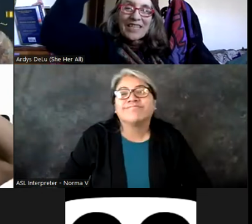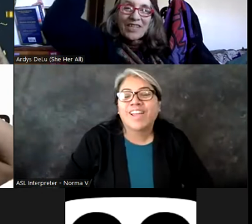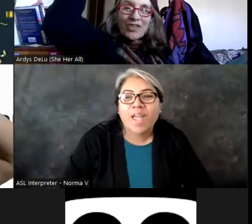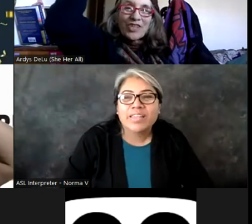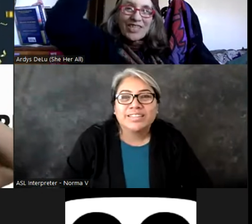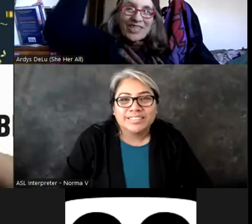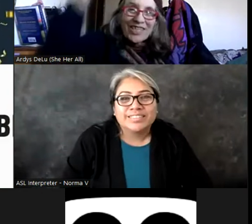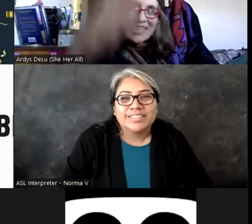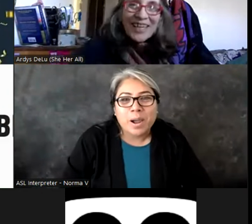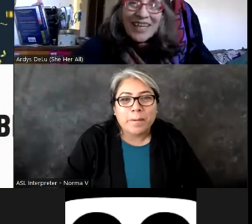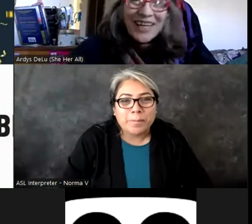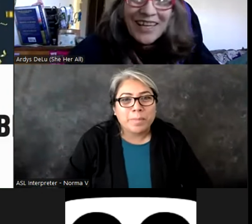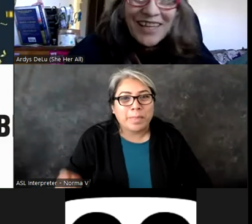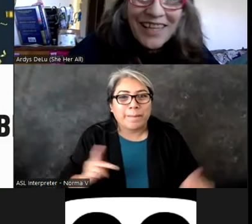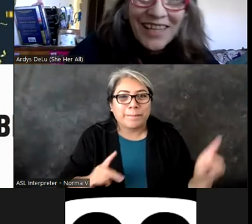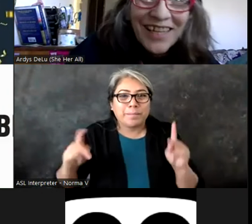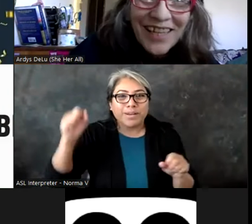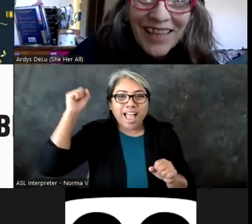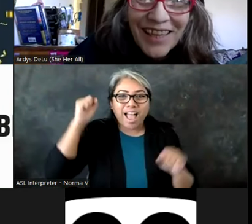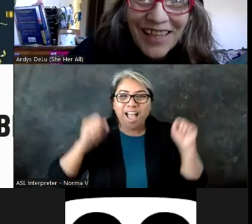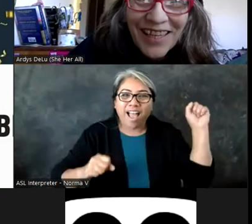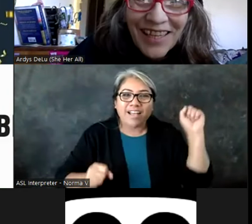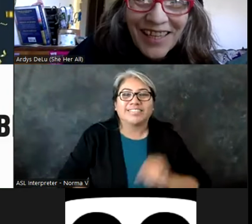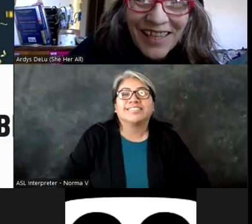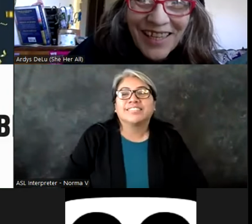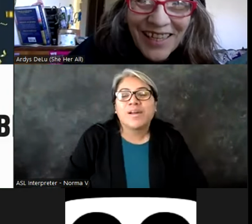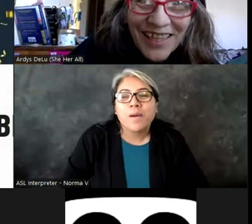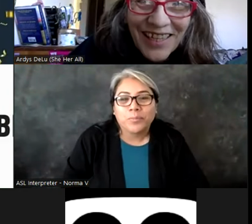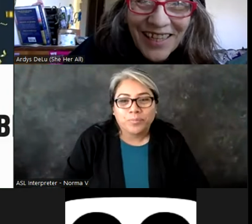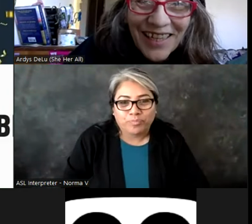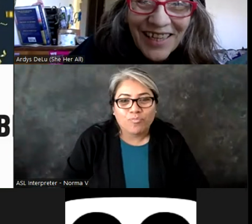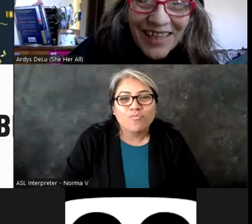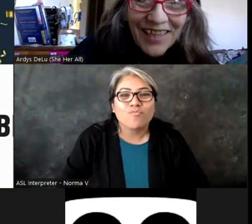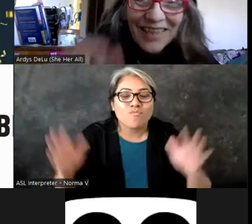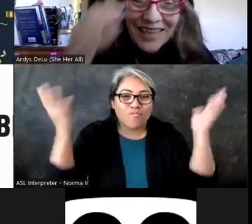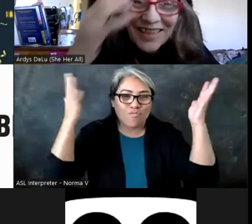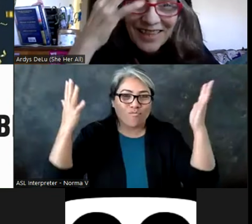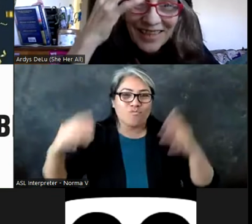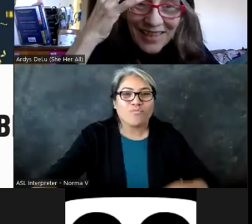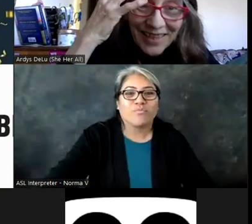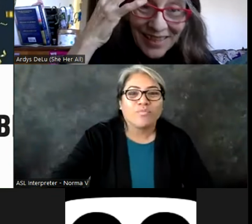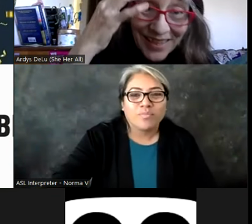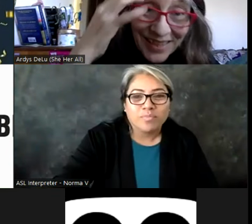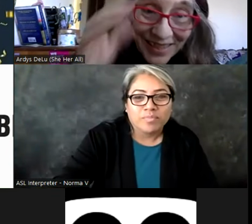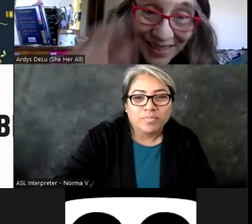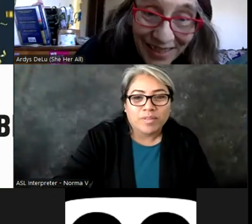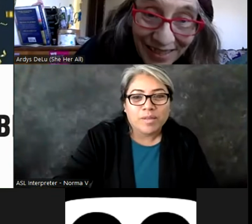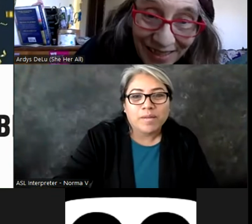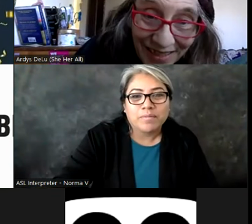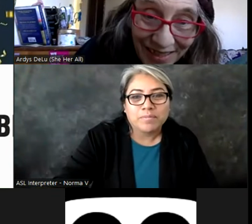APPLAUSE]